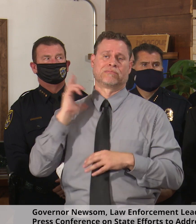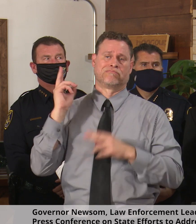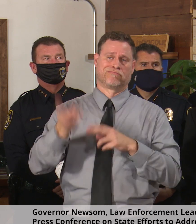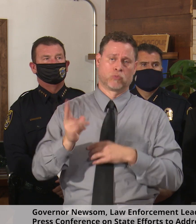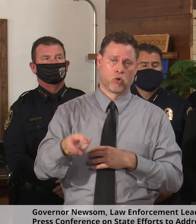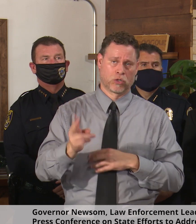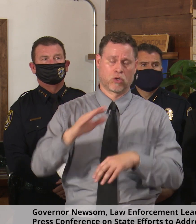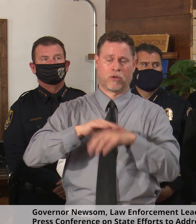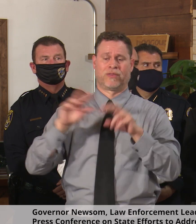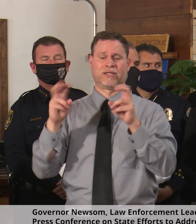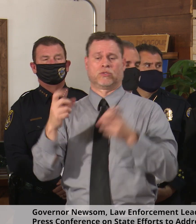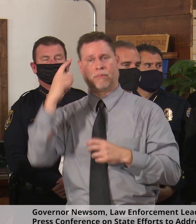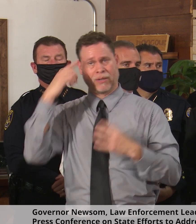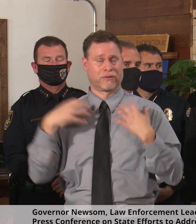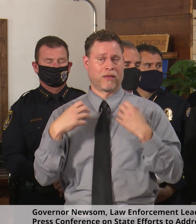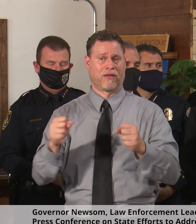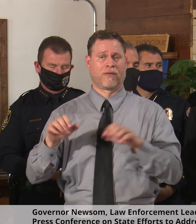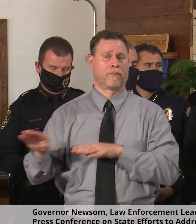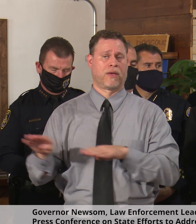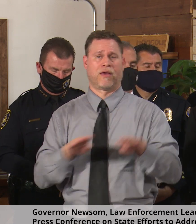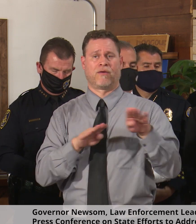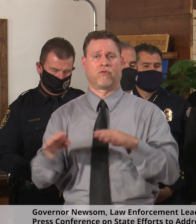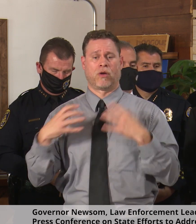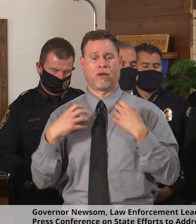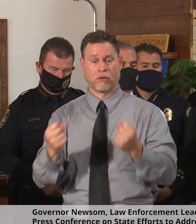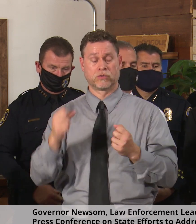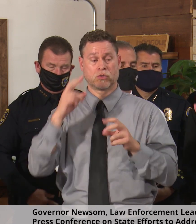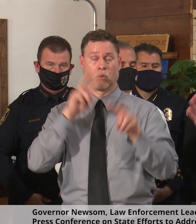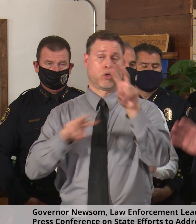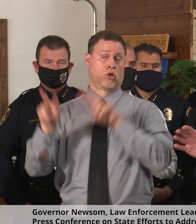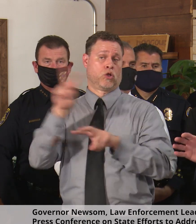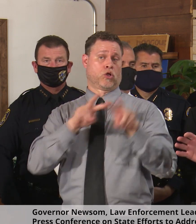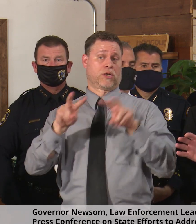on the issues of mental health and behavioral health. So we're looking at this comprehensively.